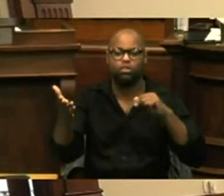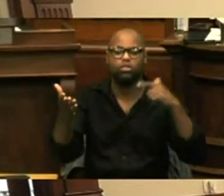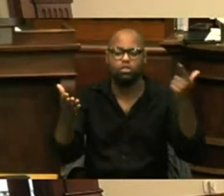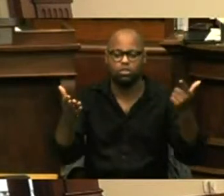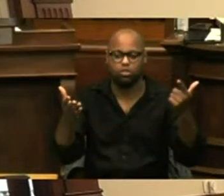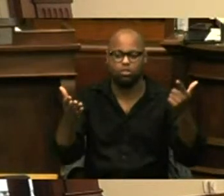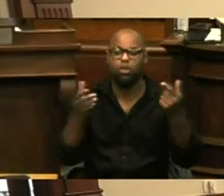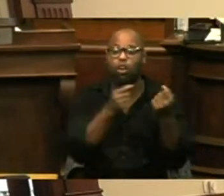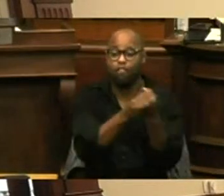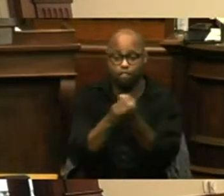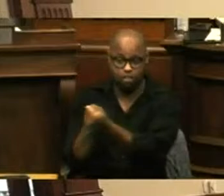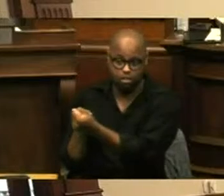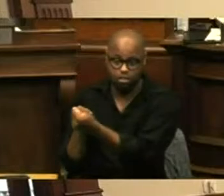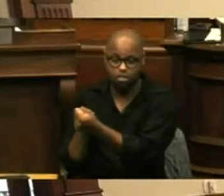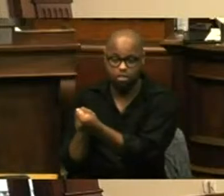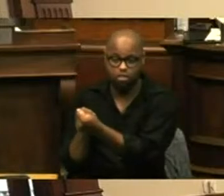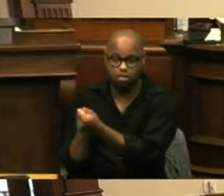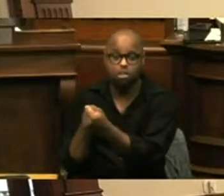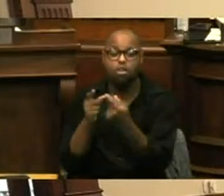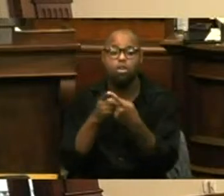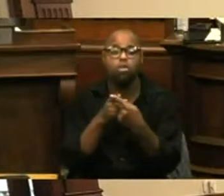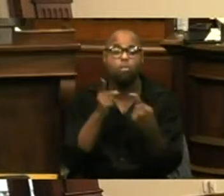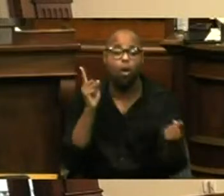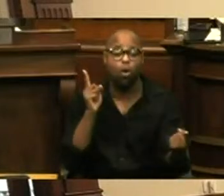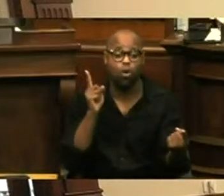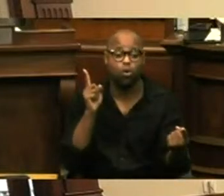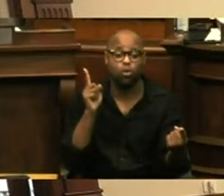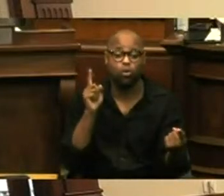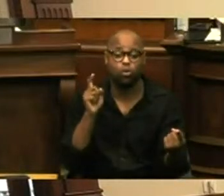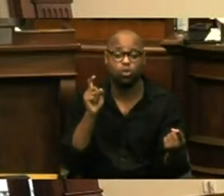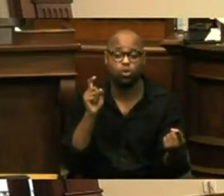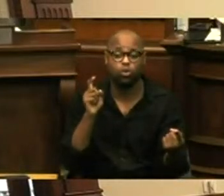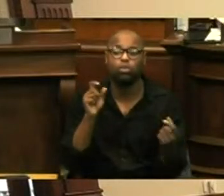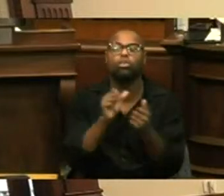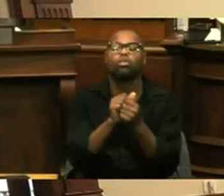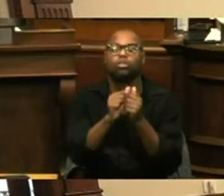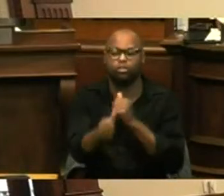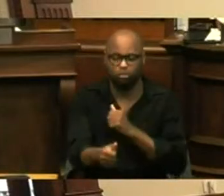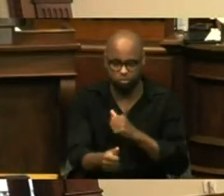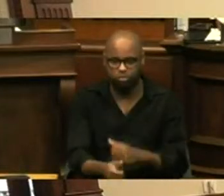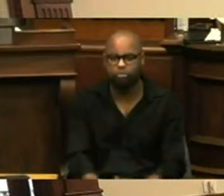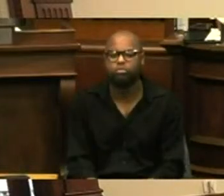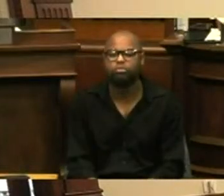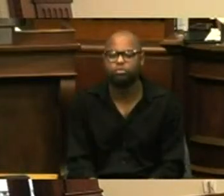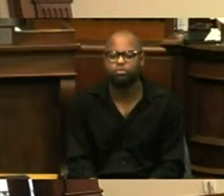We need a motion and a second. Just got it. Move it! All in